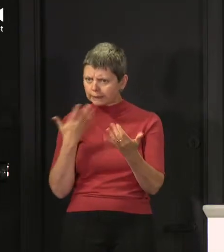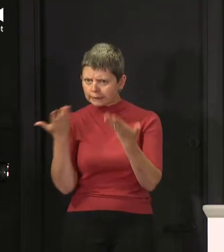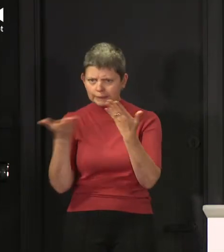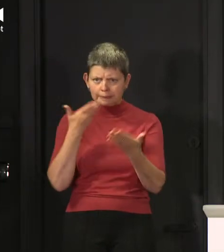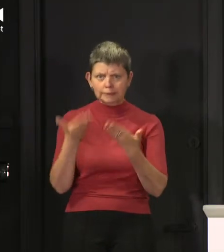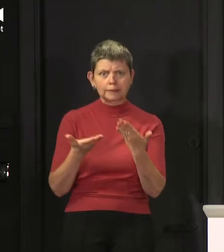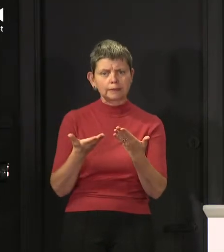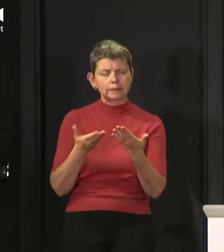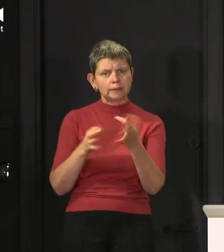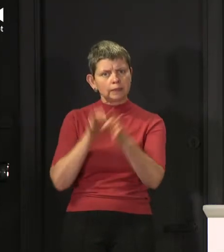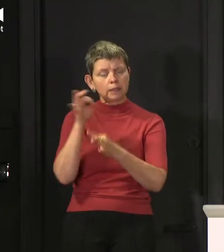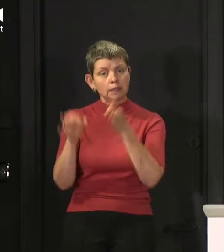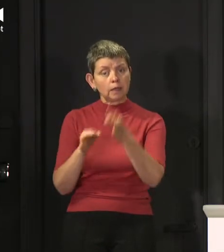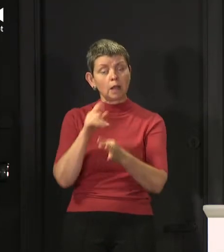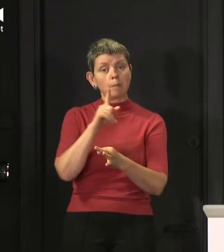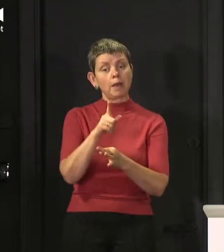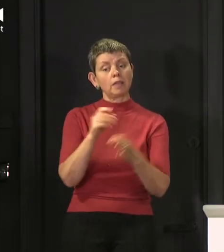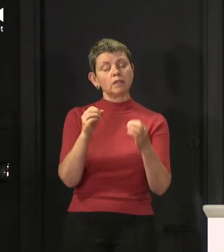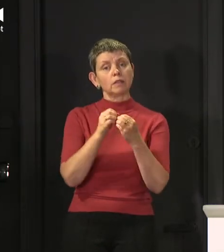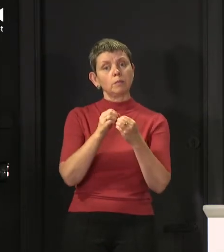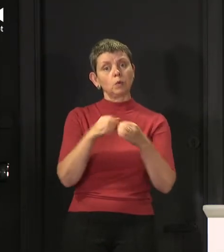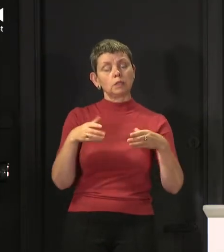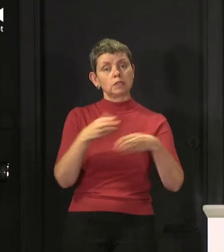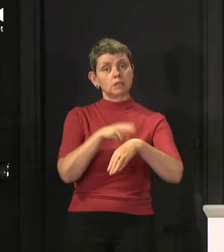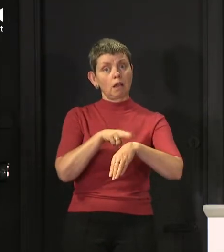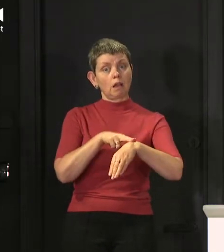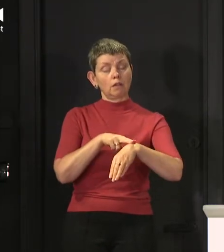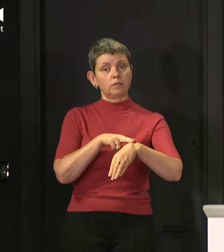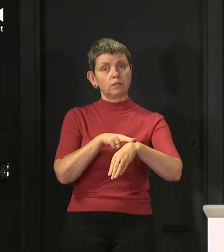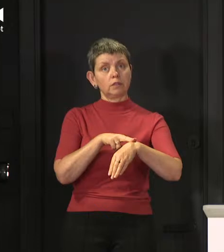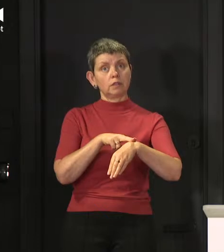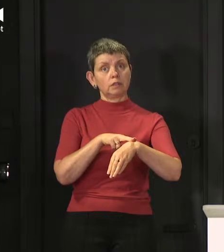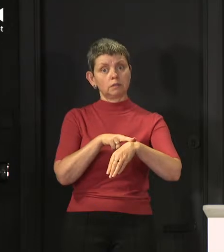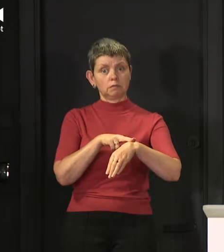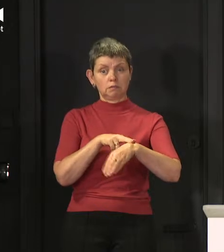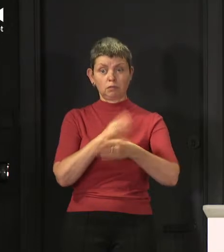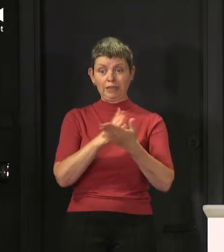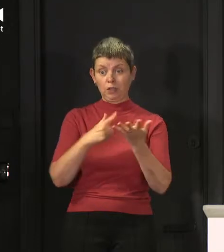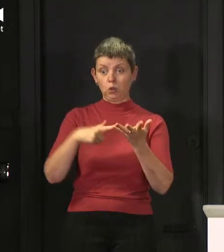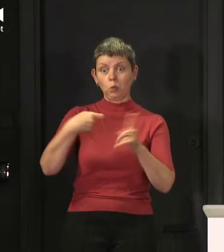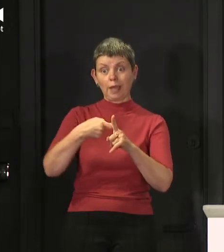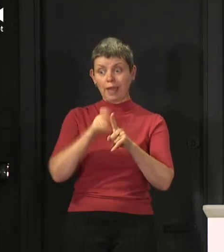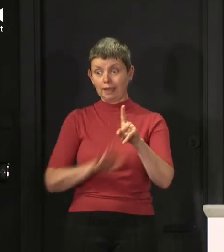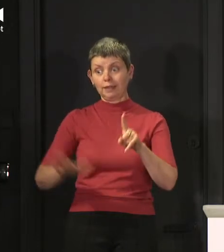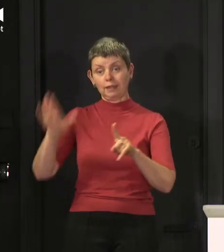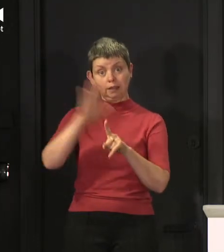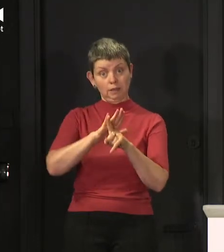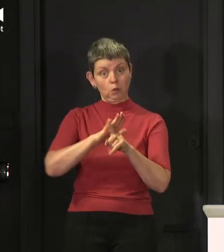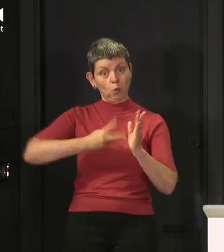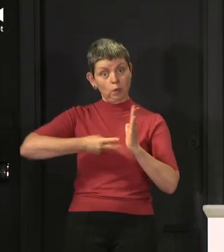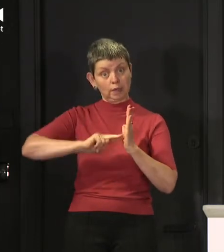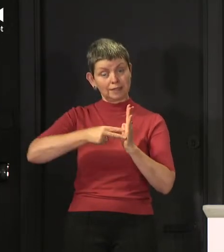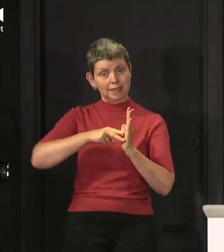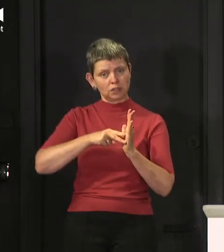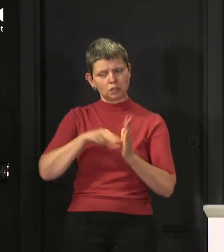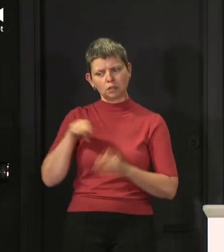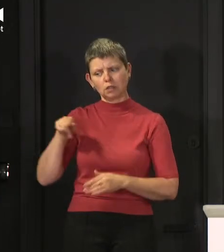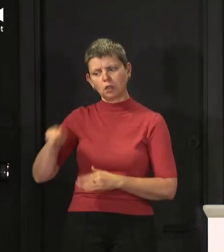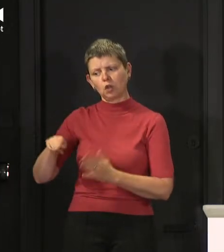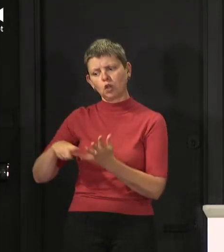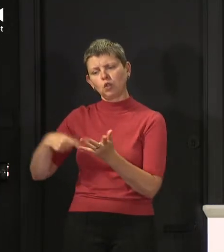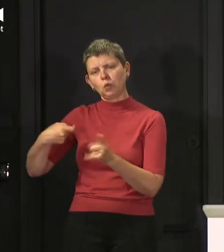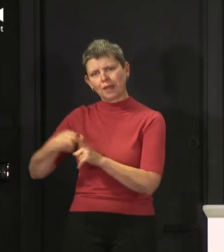border force a UK wide organisation and I'm not sure the UK Government is or, and I'm